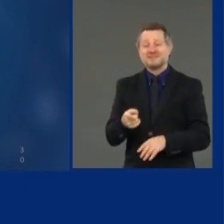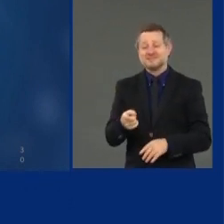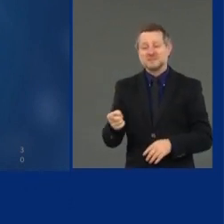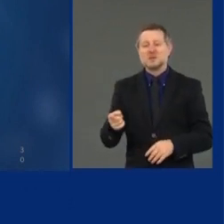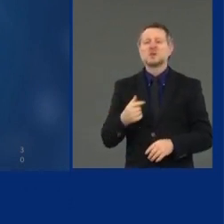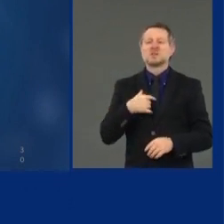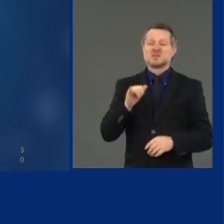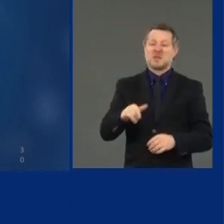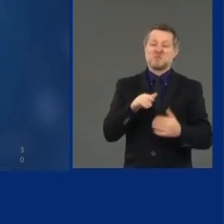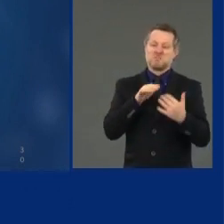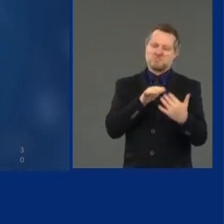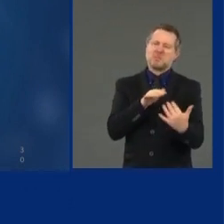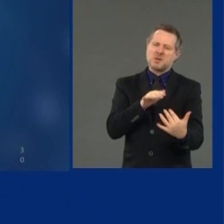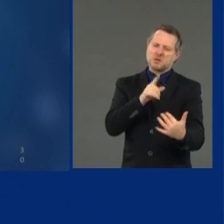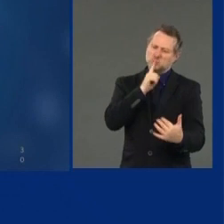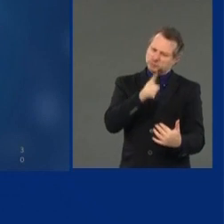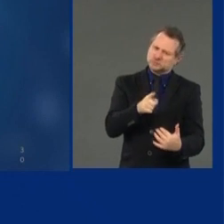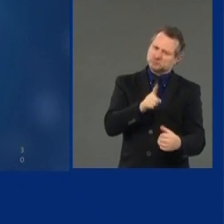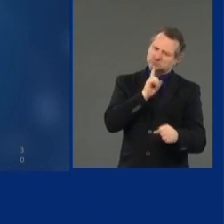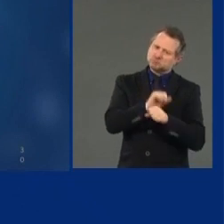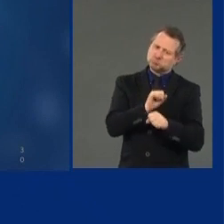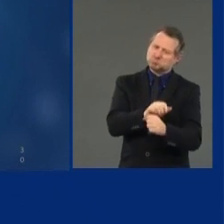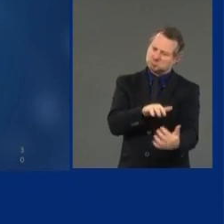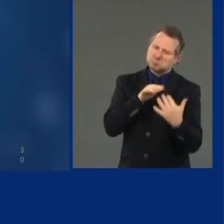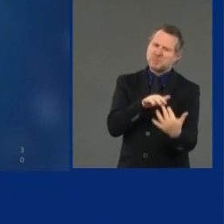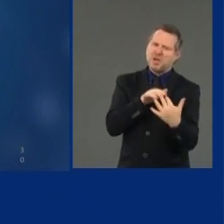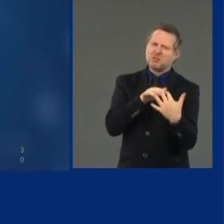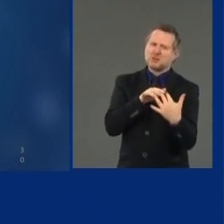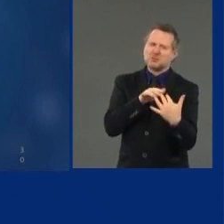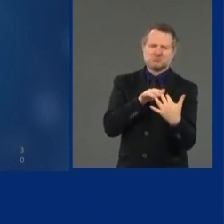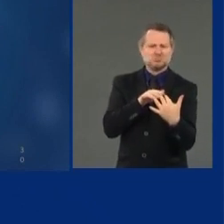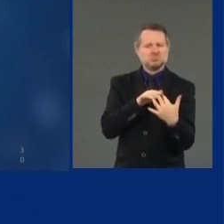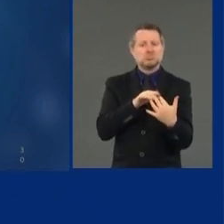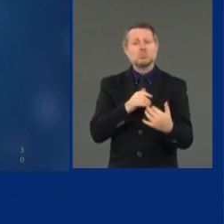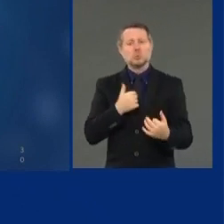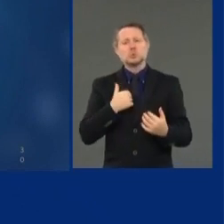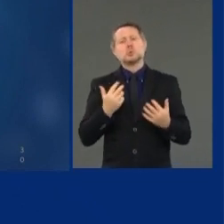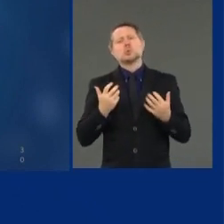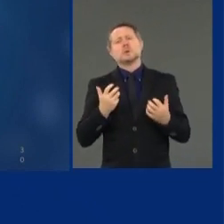BUT TO THOSE WHO WE LOST IN THIS